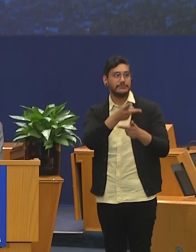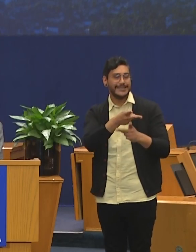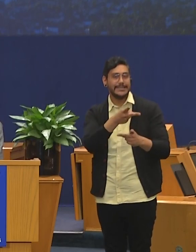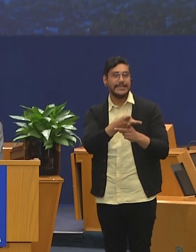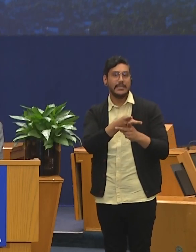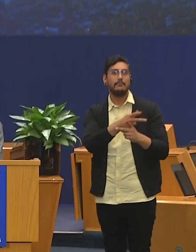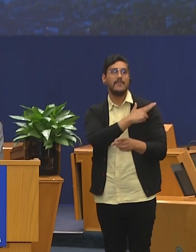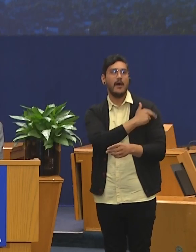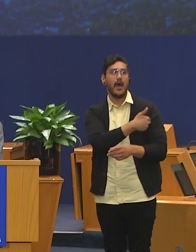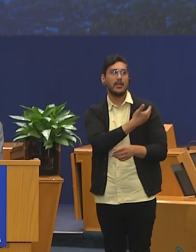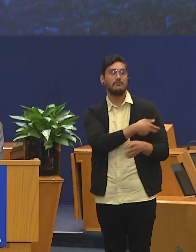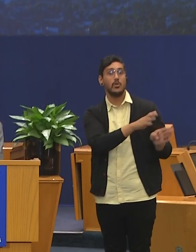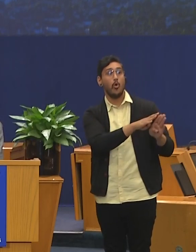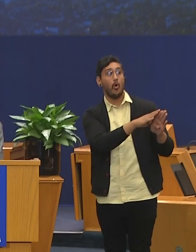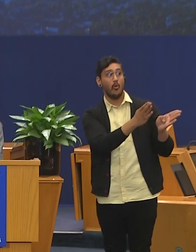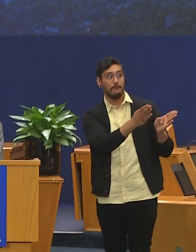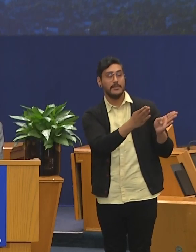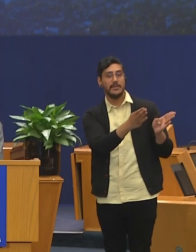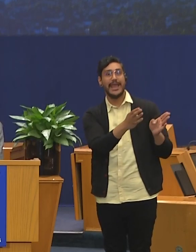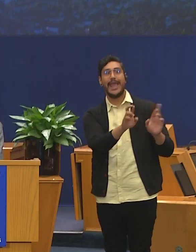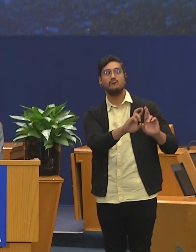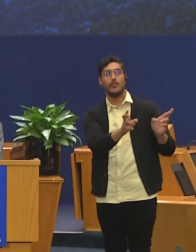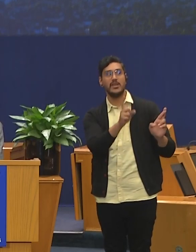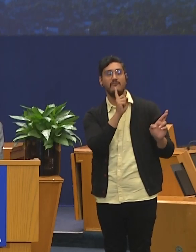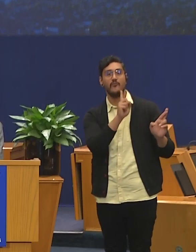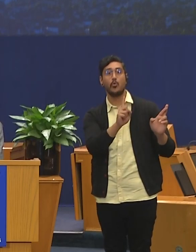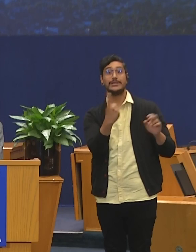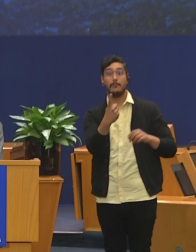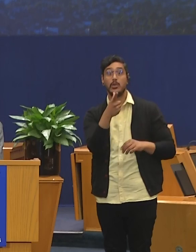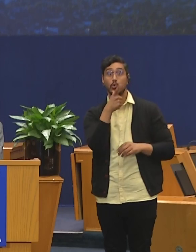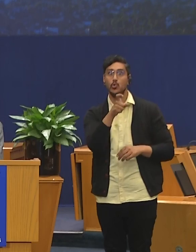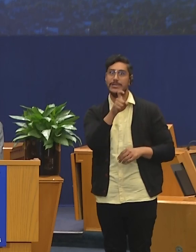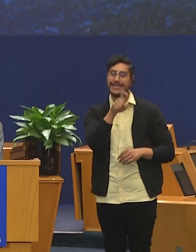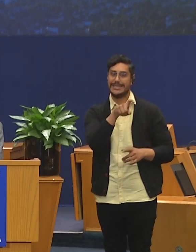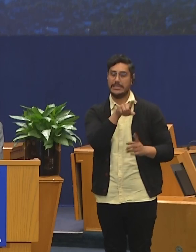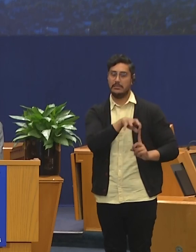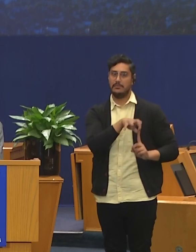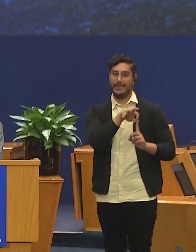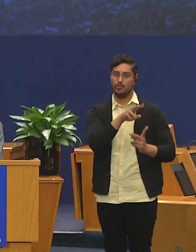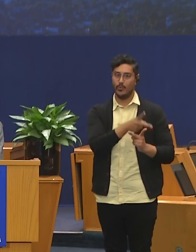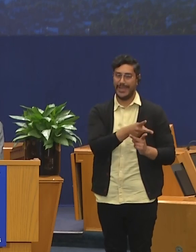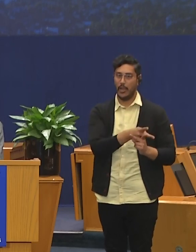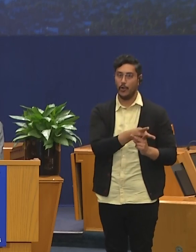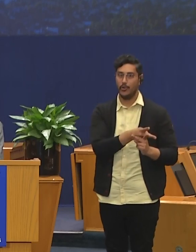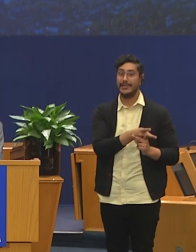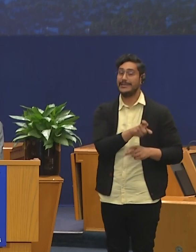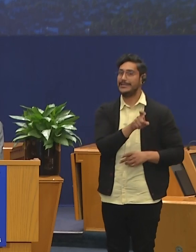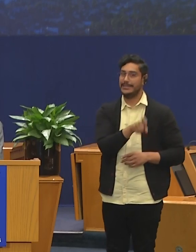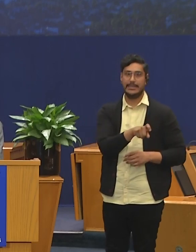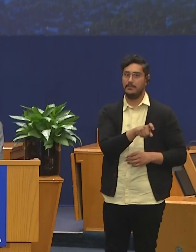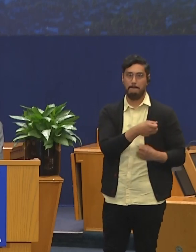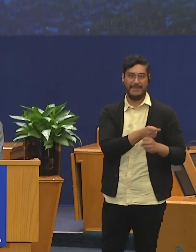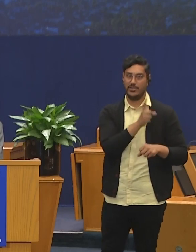THE ACUTE CARE CAPACITY IN OUR HOSPITALS FOR THE PATIENTS THAT NEED ACUTE CARE. I THINK WE NEED TO MAKE SURE